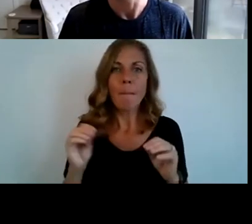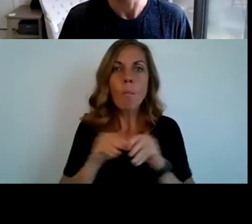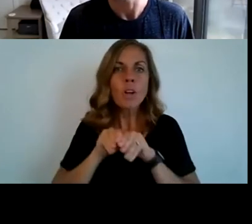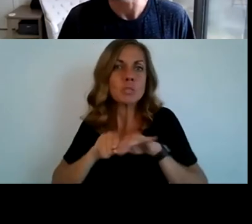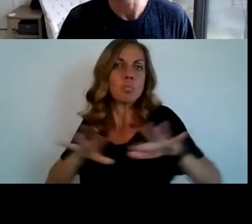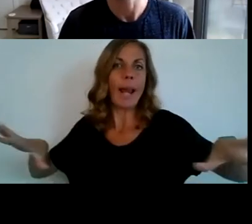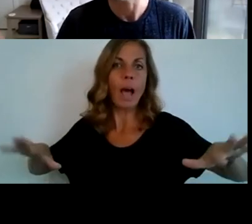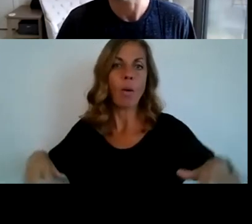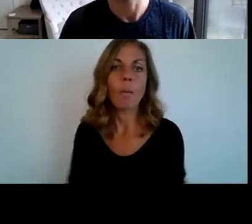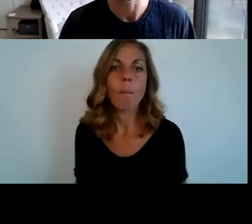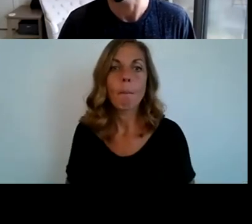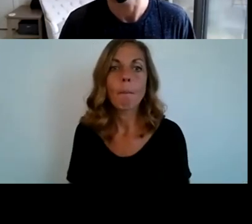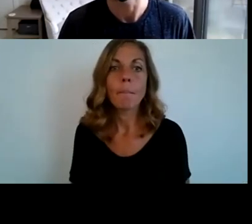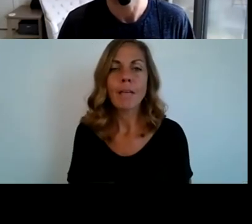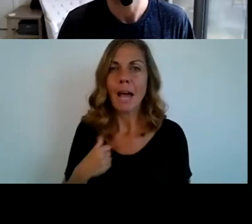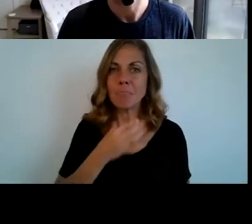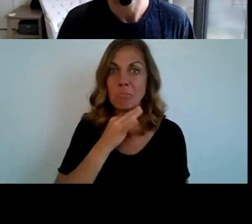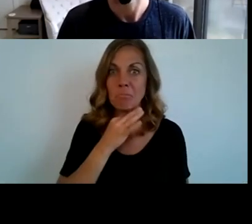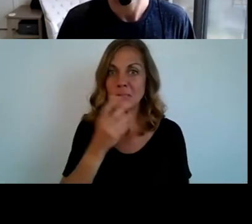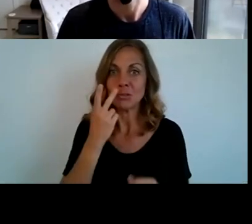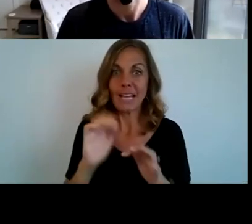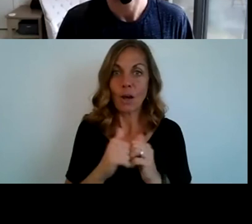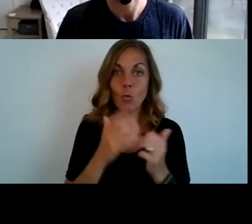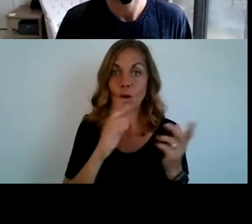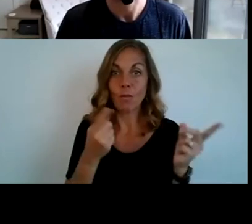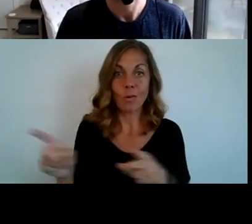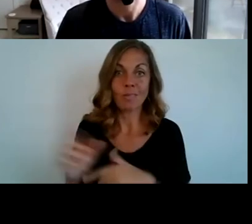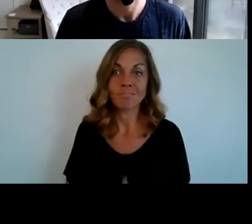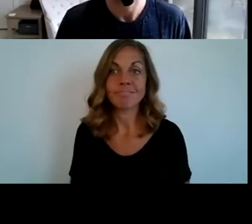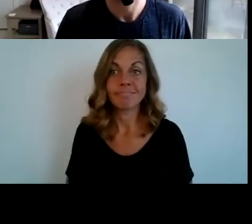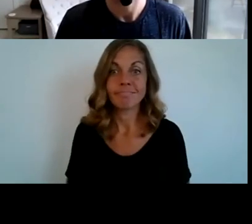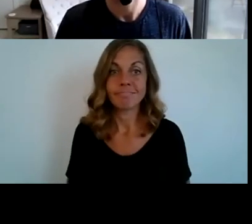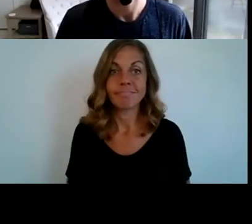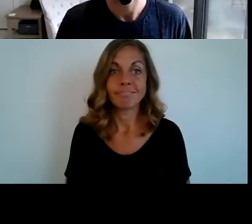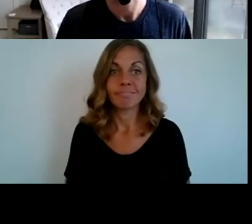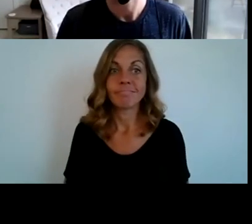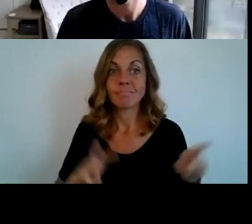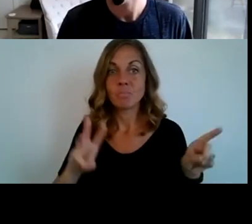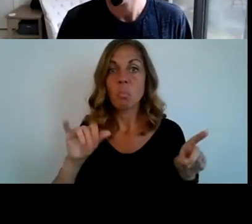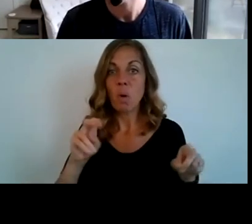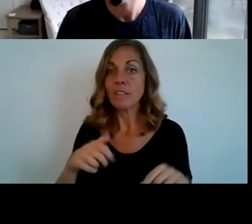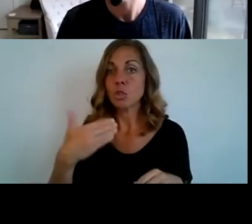I'm interested to see how that's going to evolve.